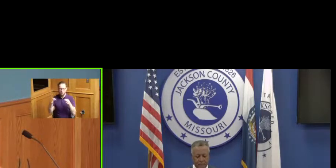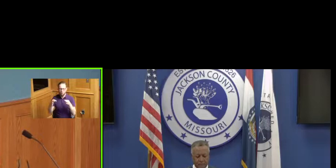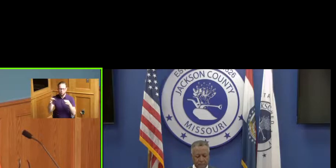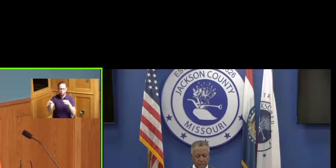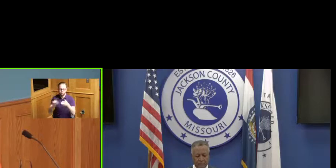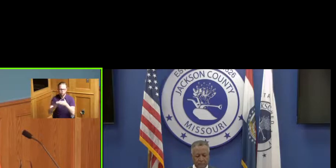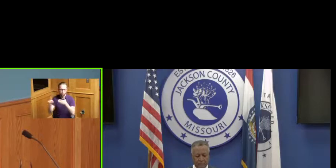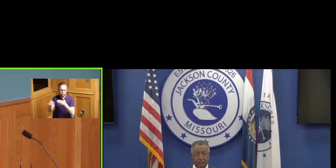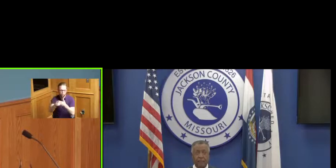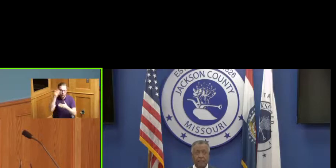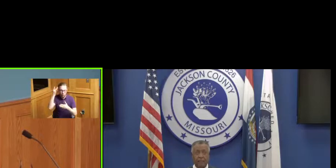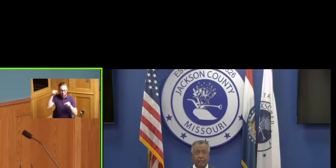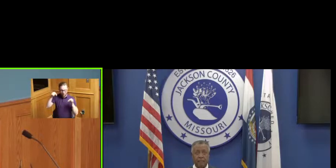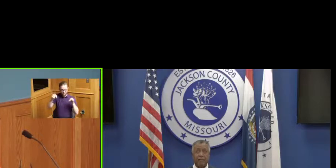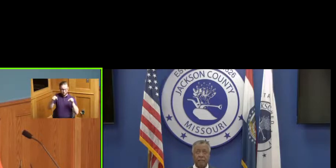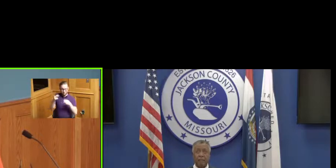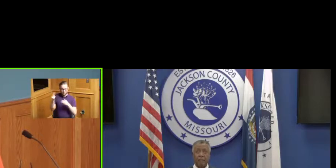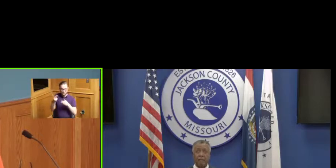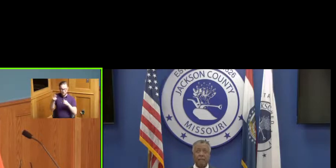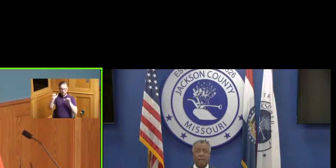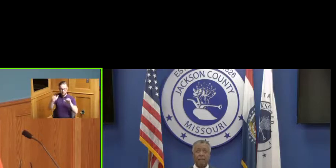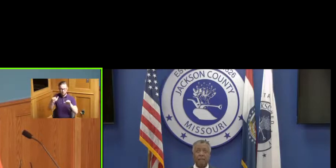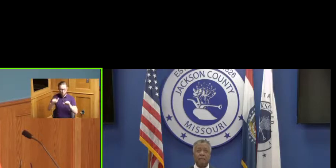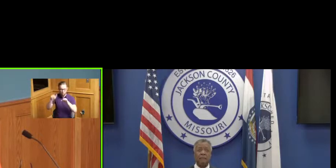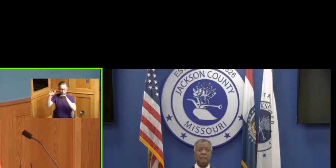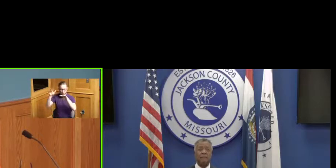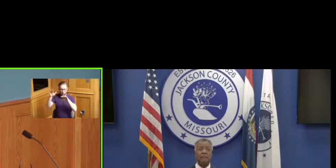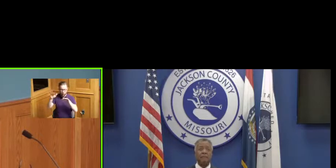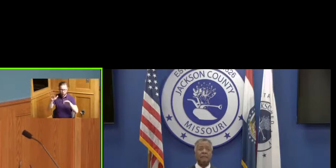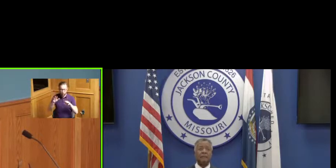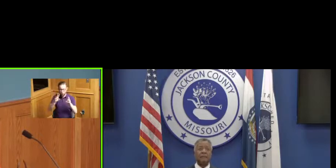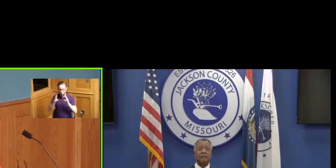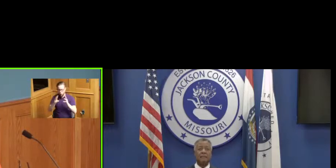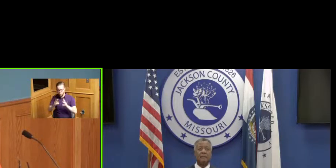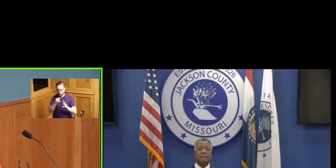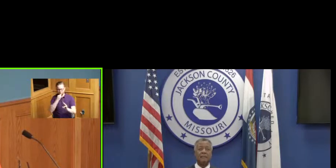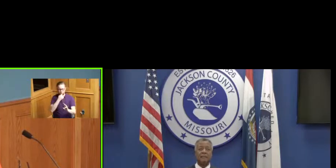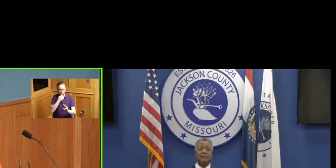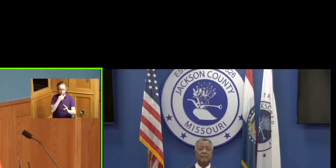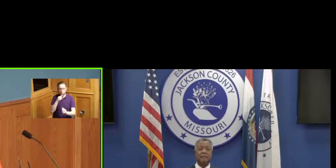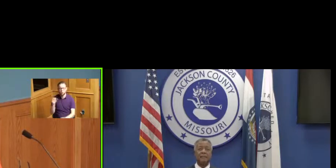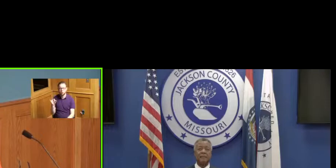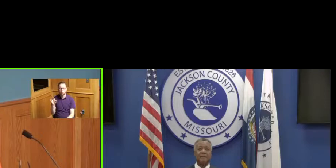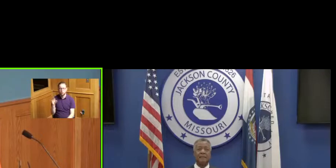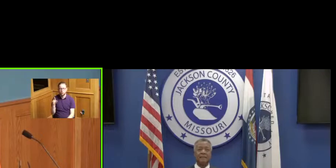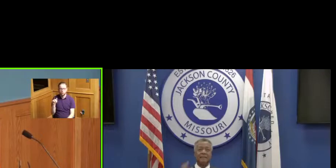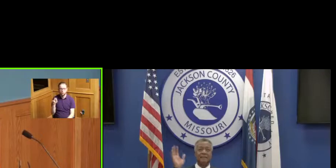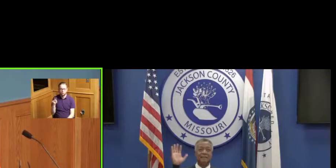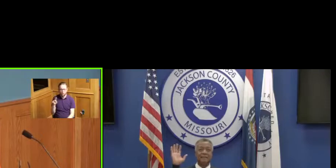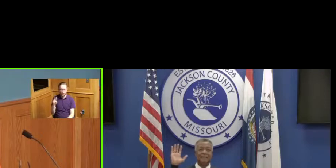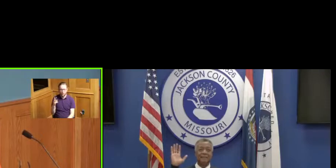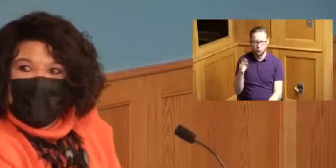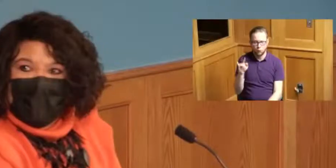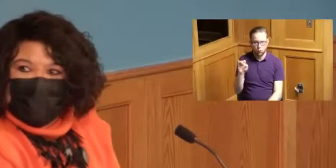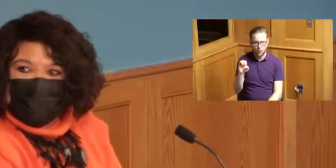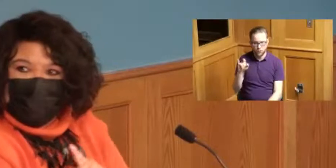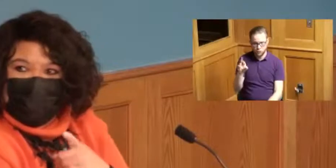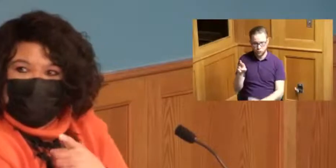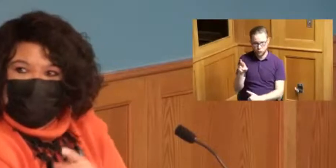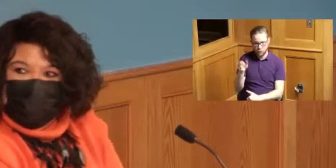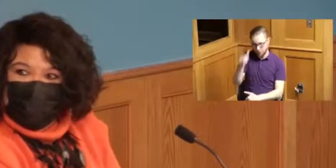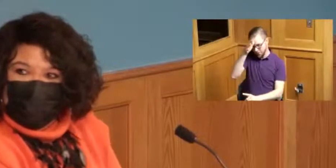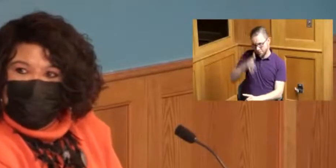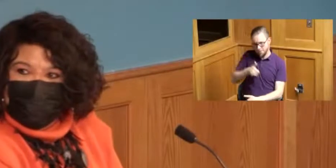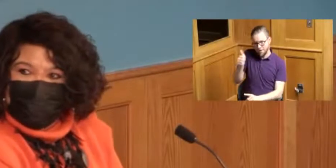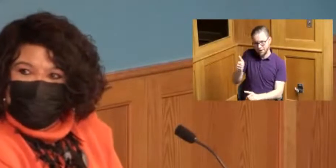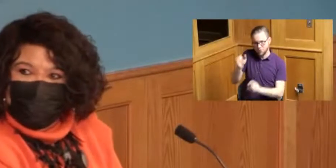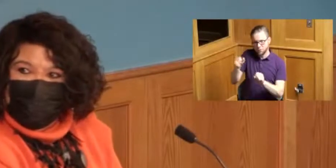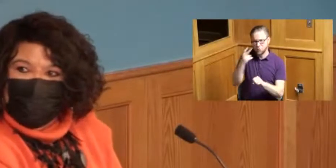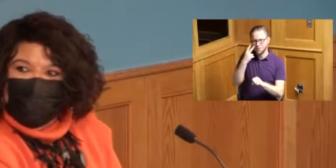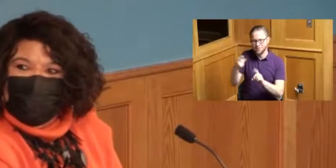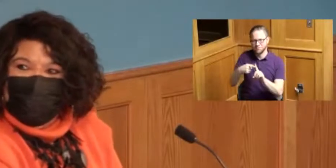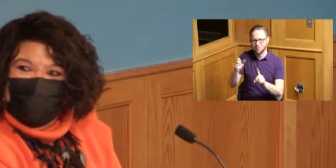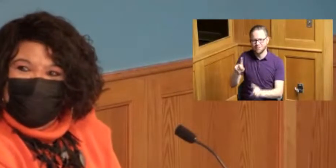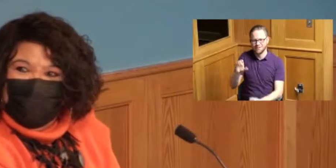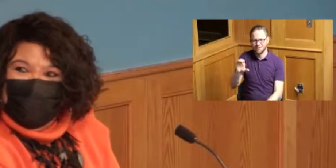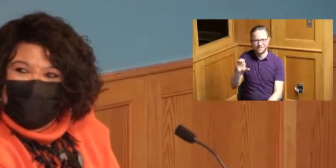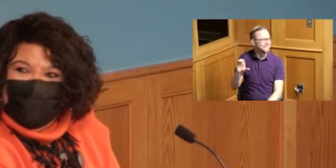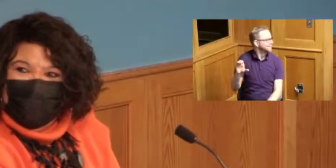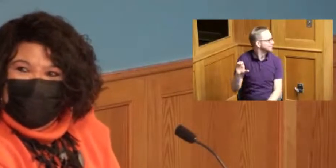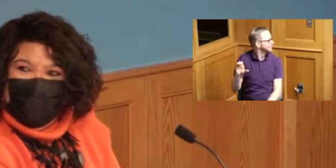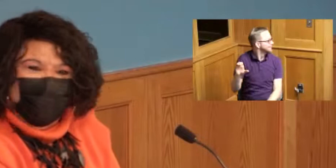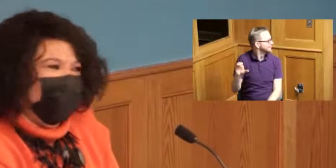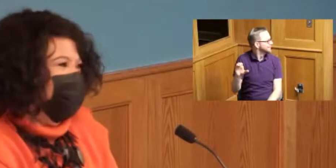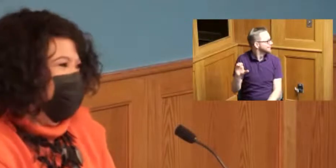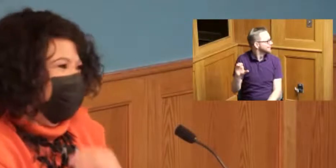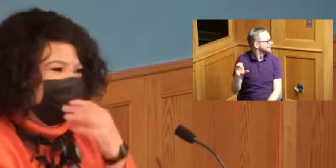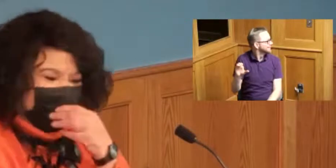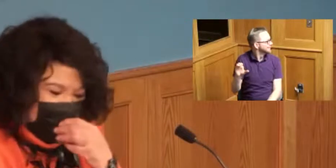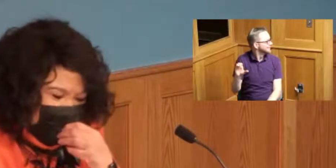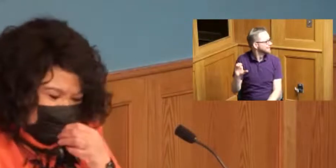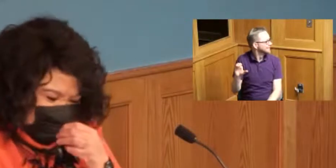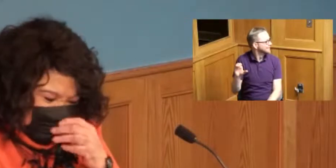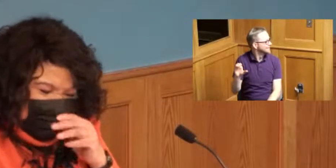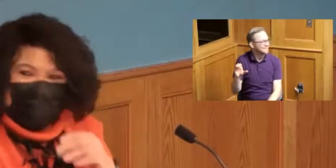conditions Mr Frank White Jr is another one who has made history there he is from Kansas City